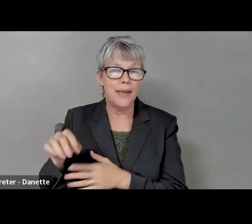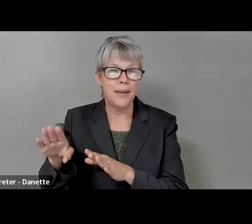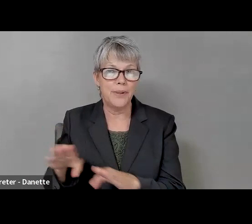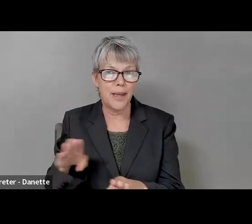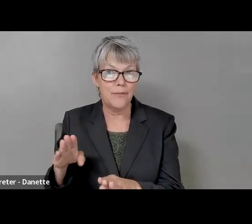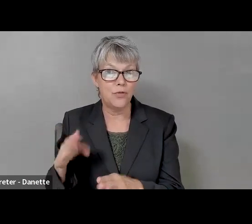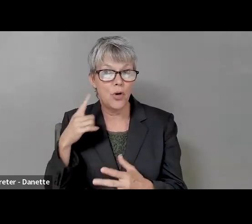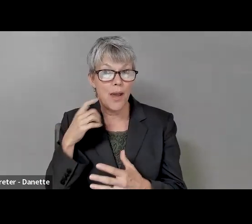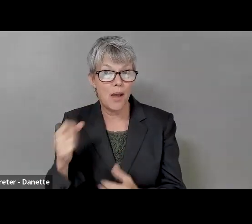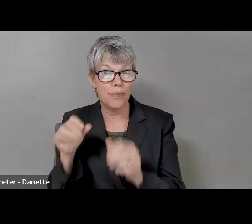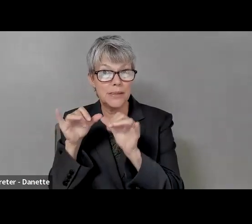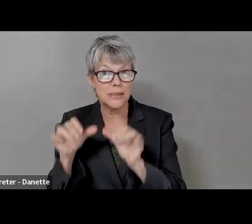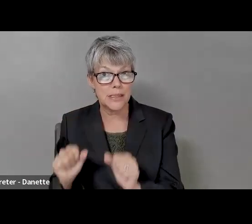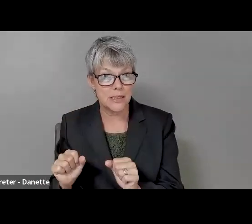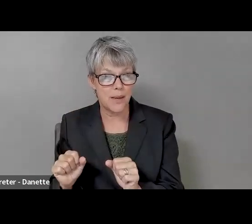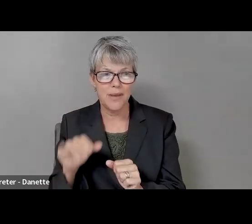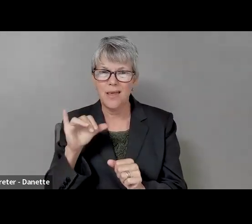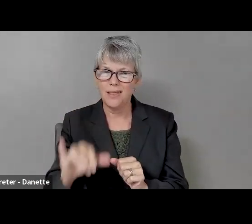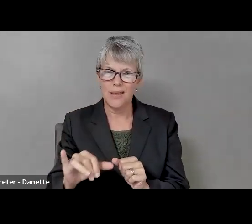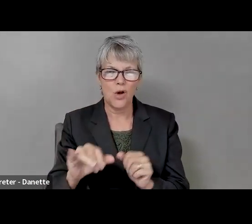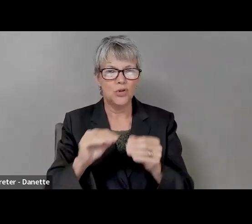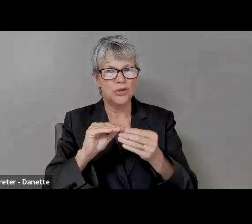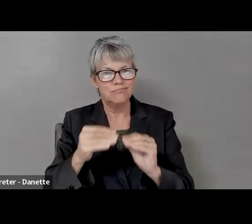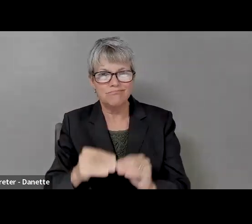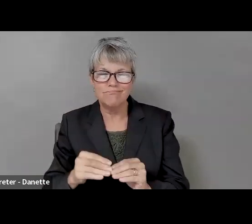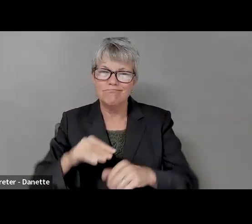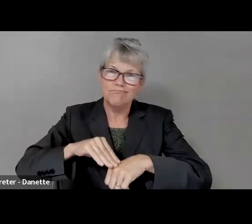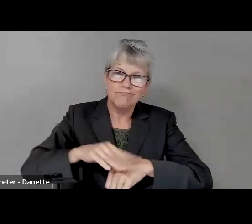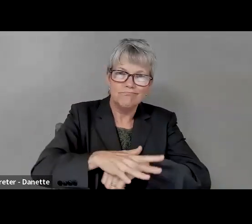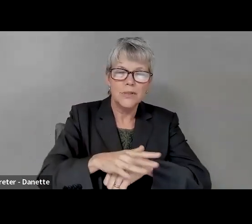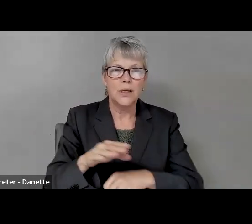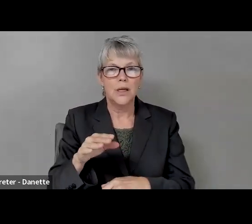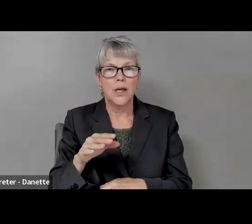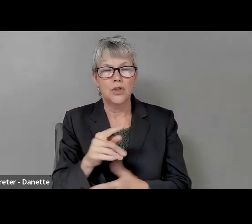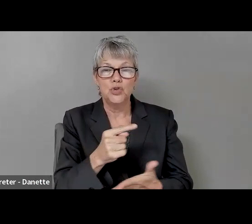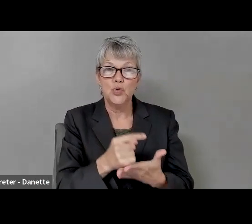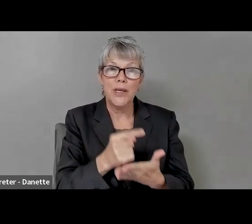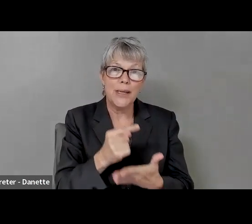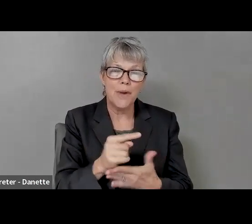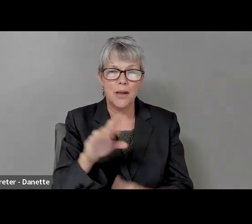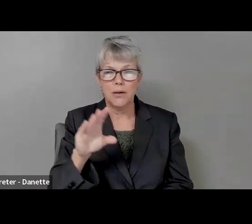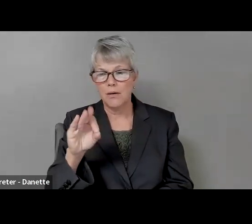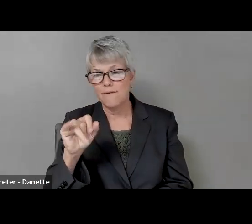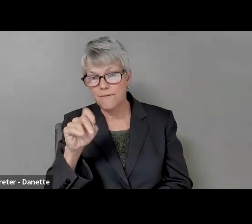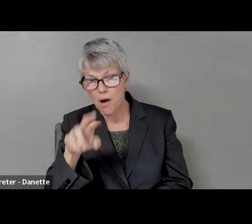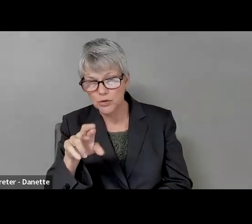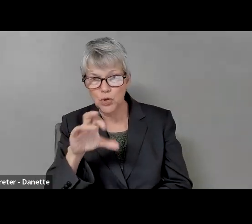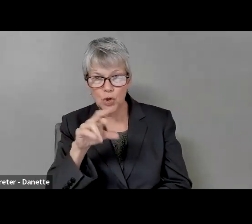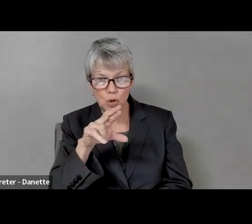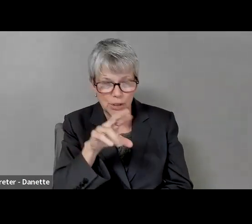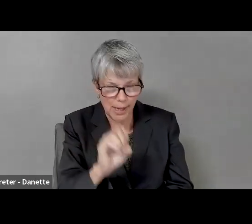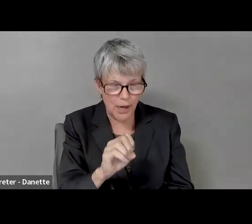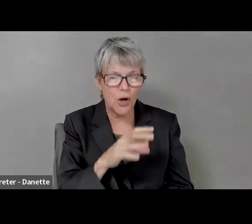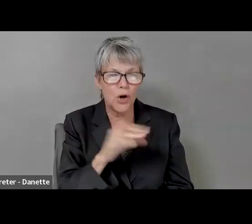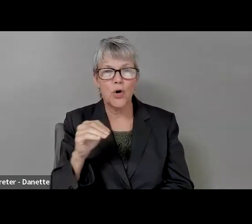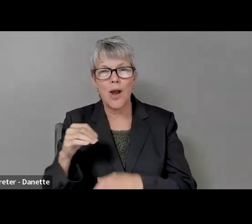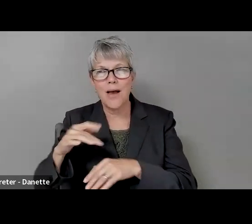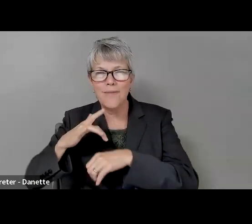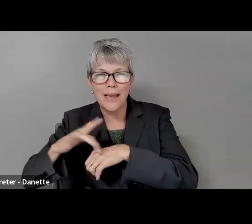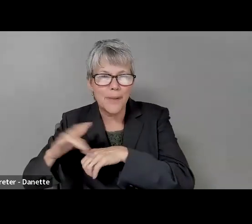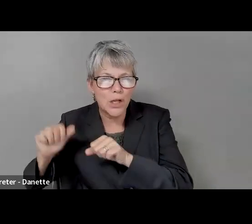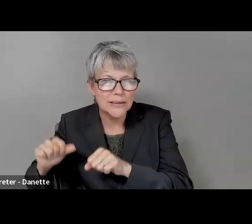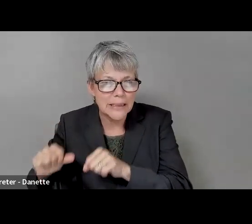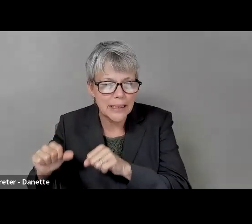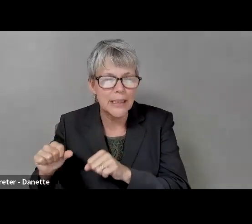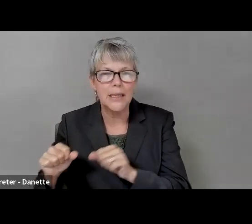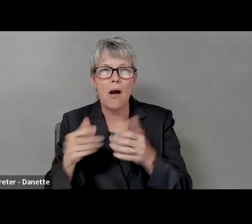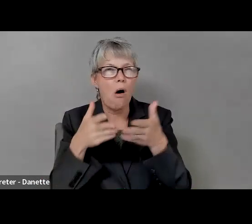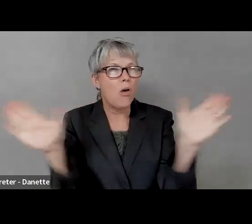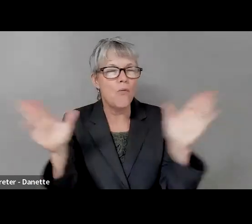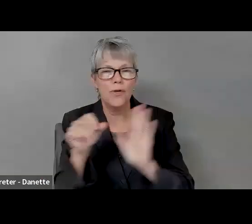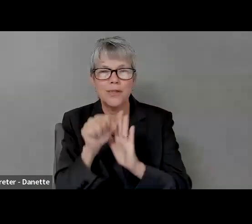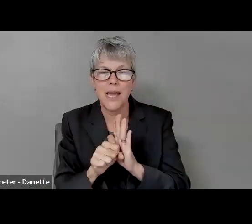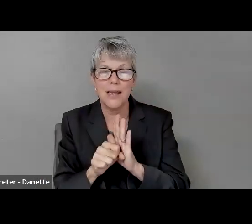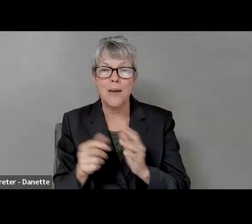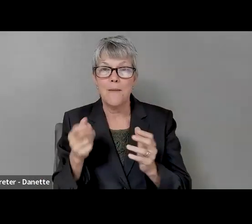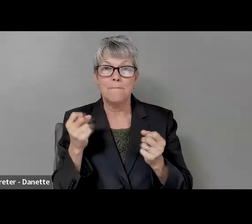Kelly Crosbie (she/her): Ah, it's affected by Ah! Ah! Treatment foster care availability. Prtfs in this state. So there's a lot of factors. Right interestingly, a lot of things we were funded for to try to tackle this issue,